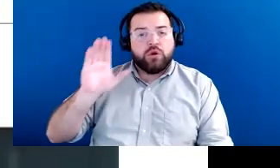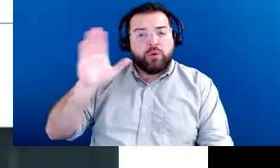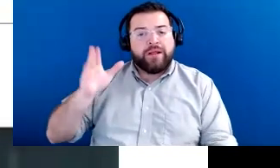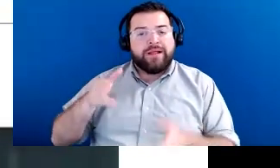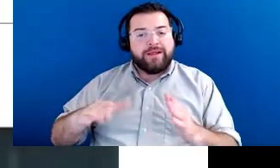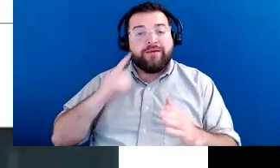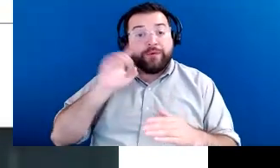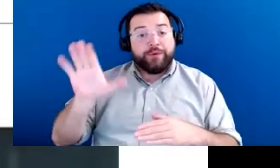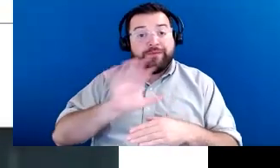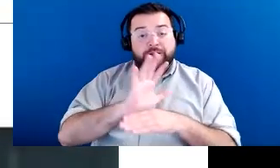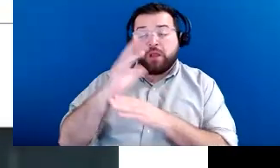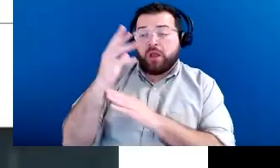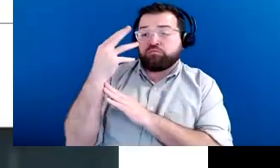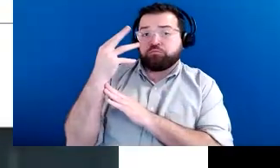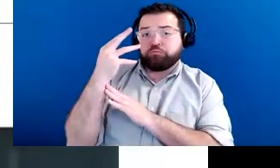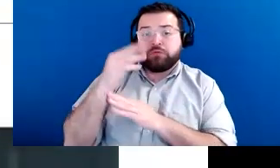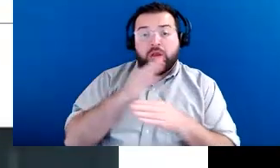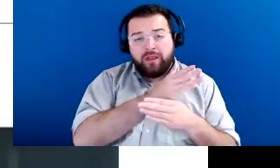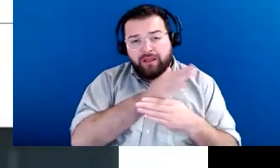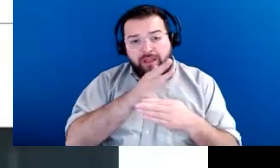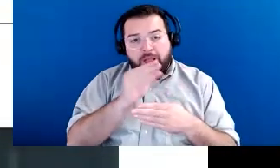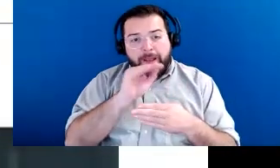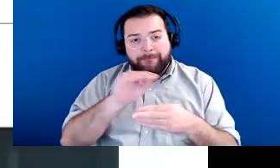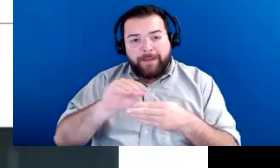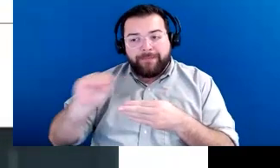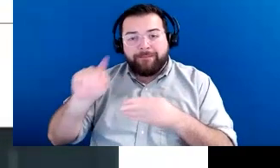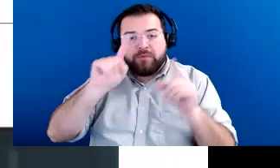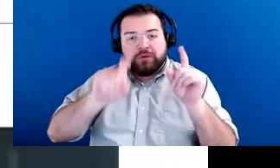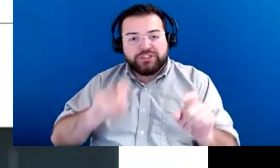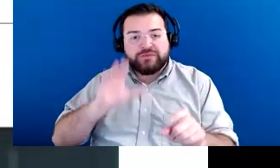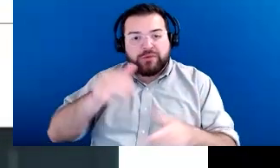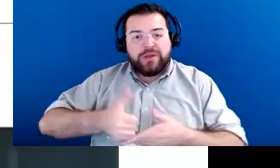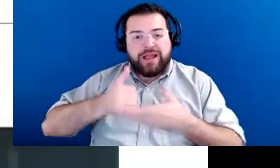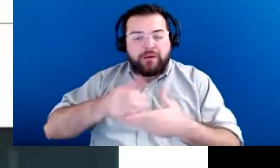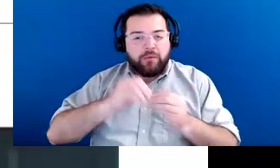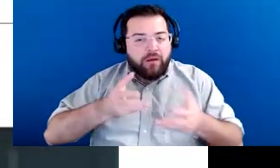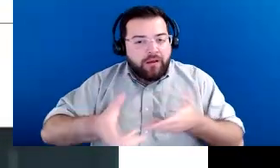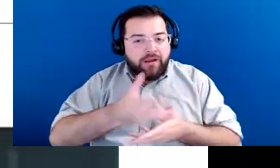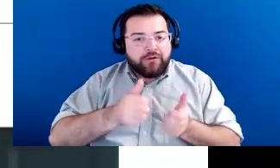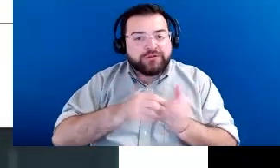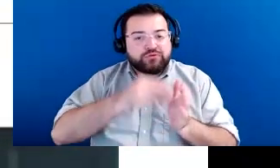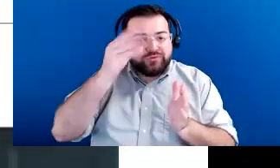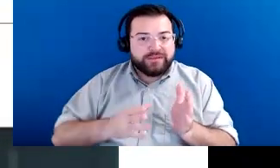to make them more interactive and engaging. Studio would be great for,